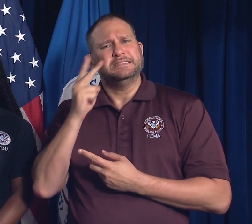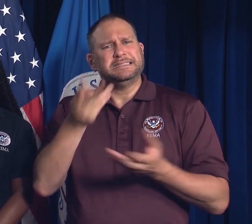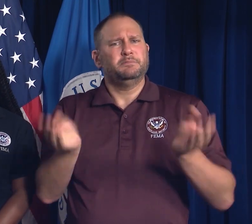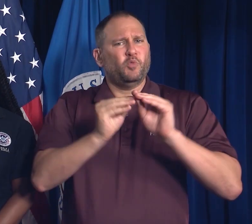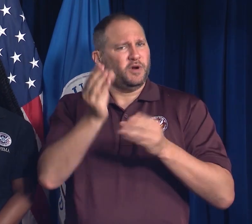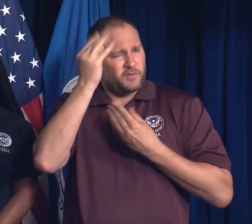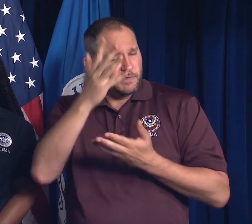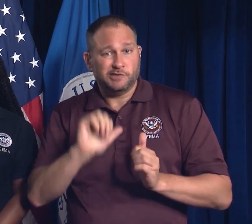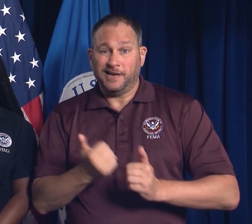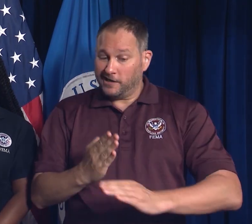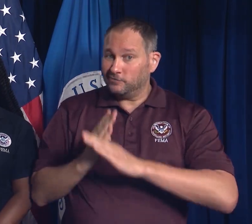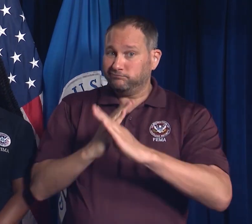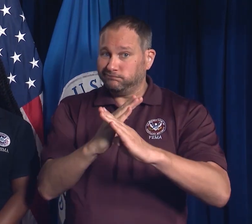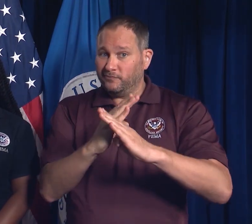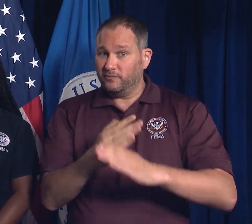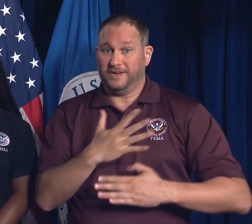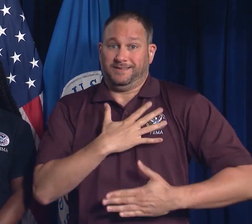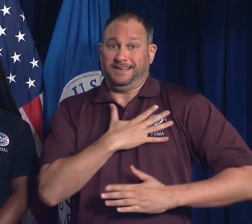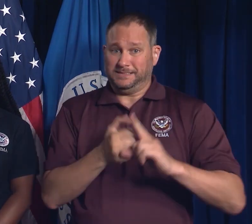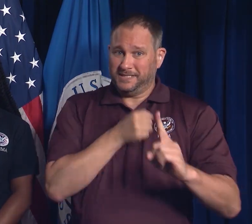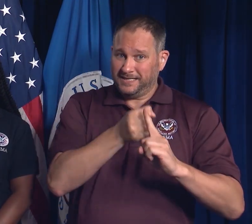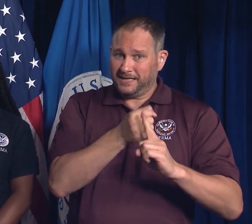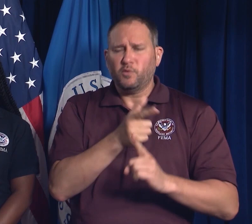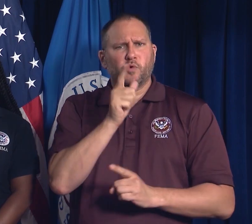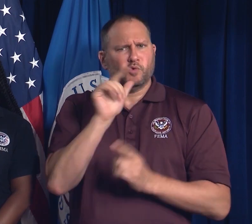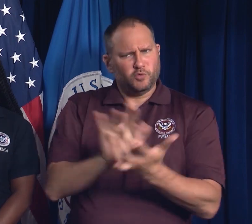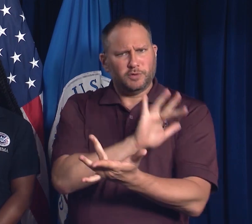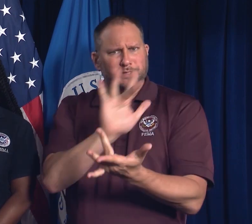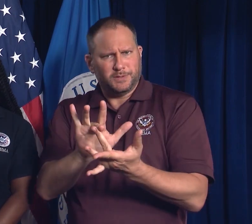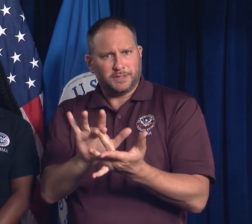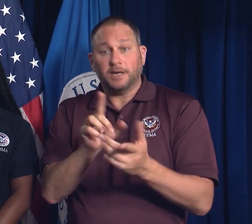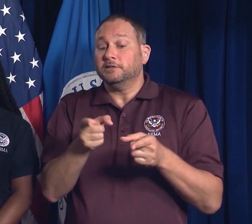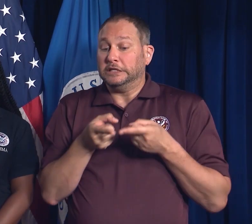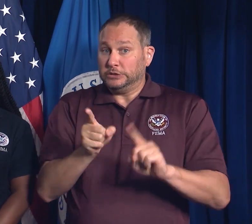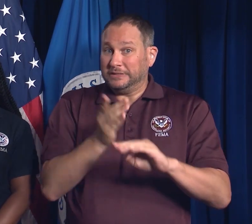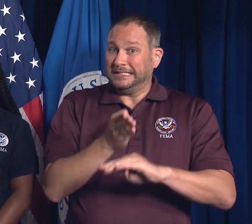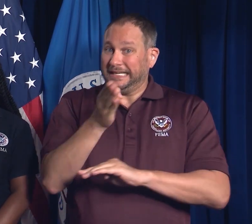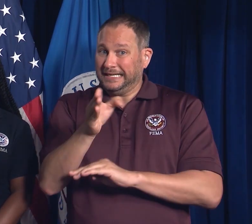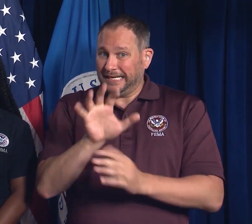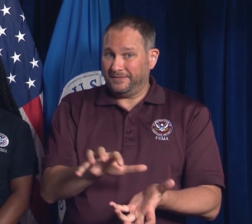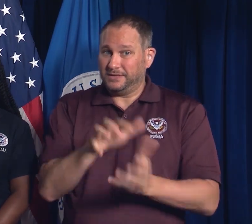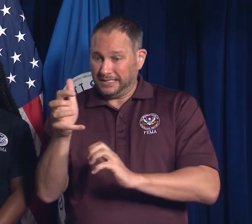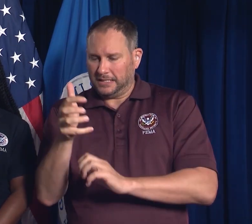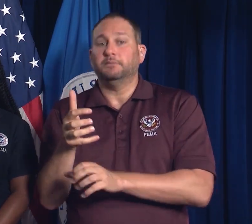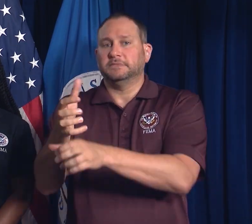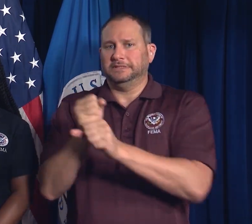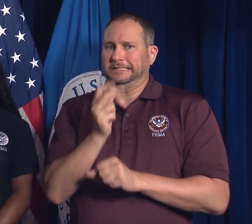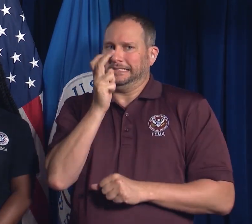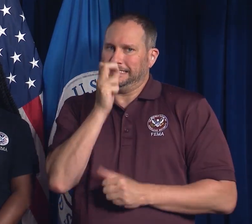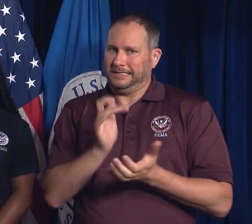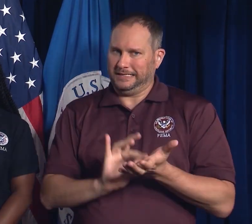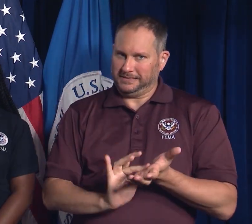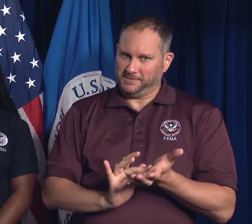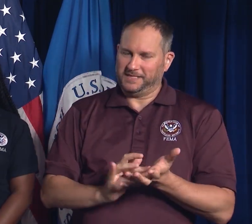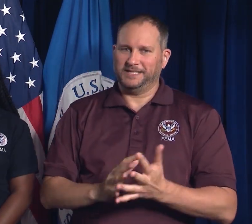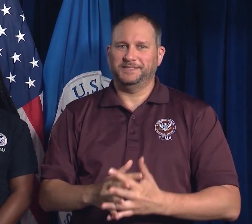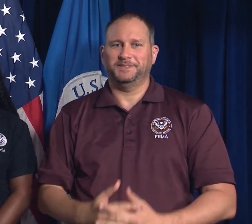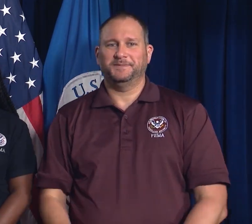to see more information about how to prevent asthma attacks or who to contact during and after a disaster to get asthma medication.